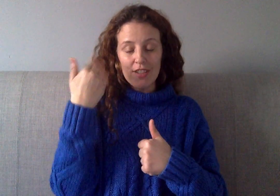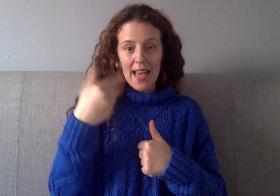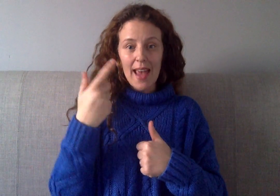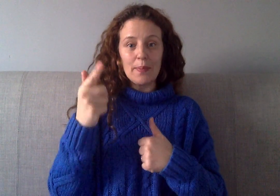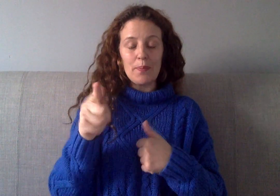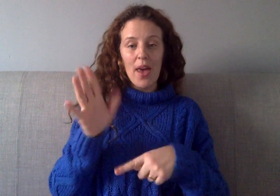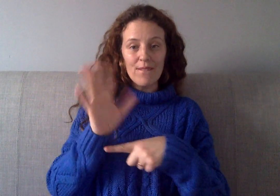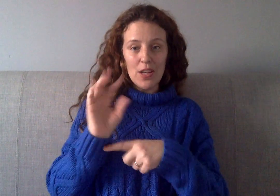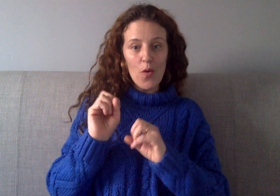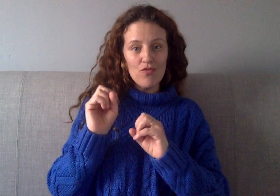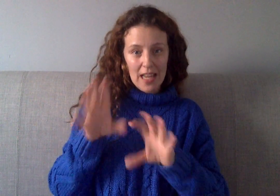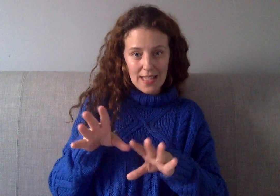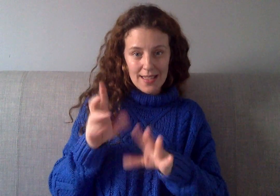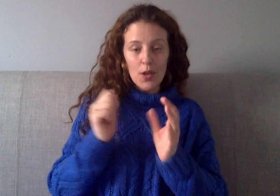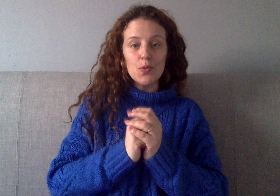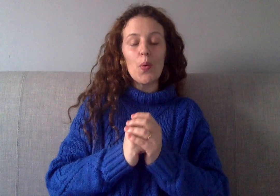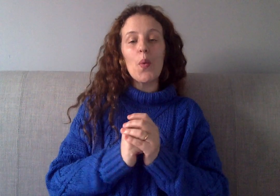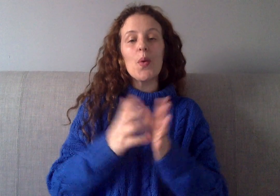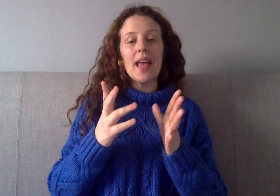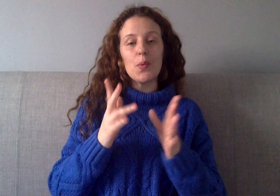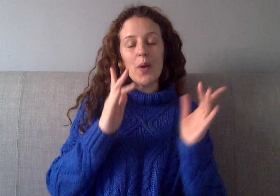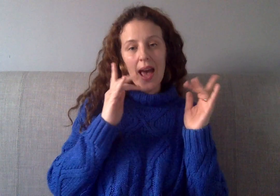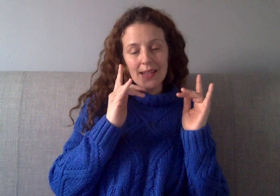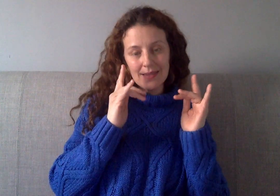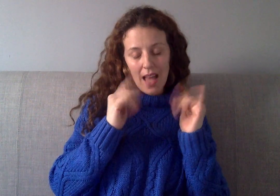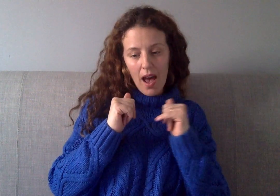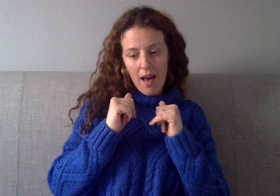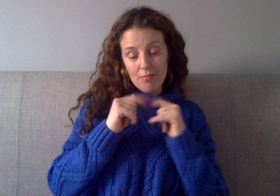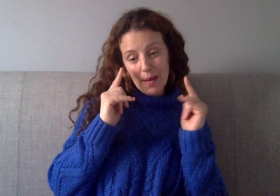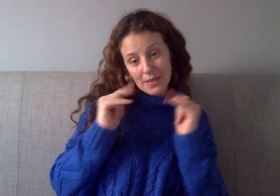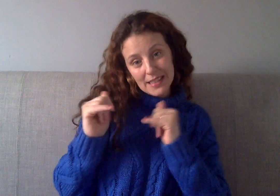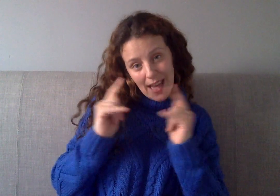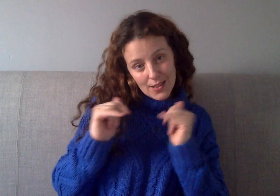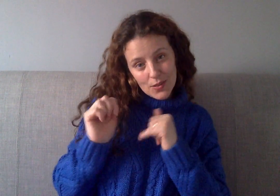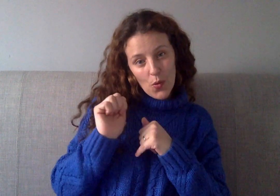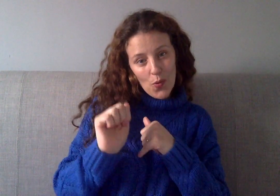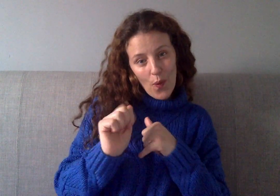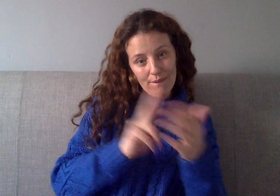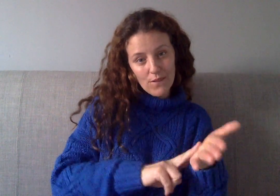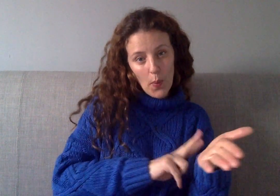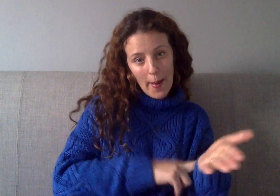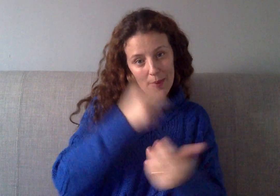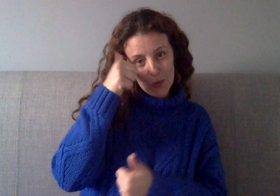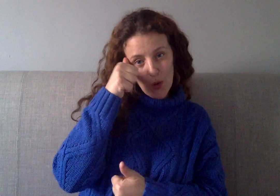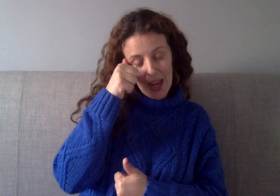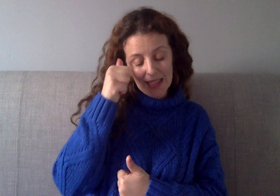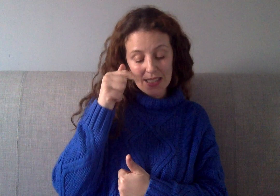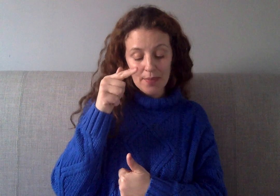As you know I am releasing a video everyday to test your vocabulary knowledge.